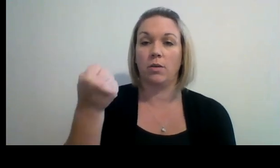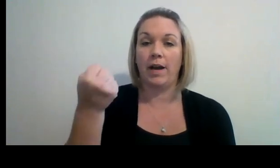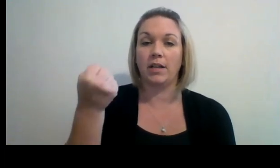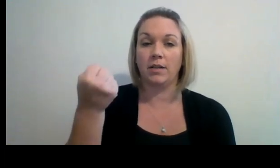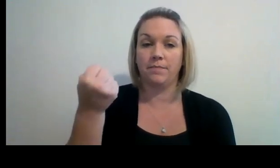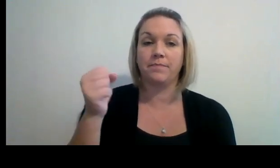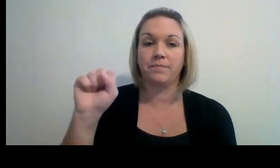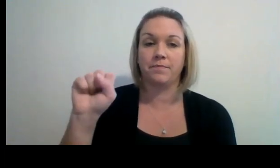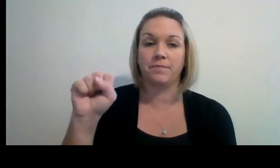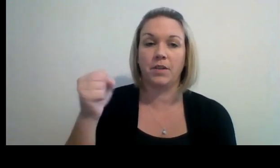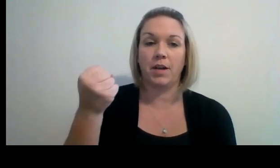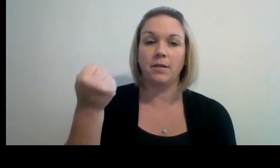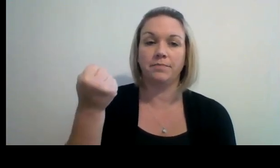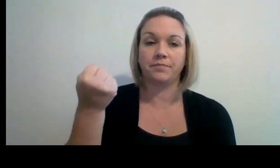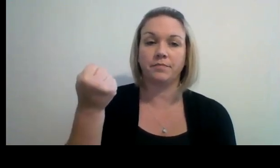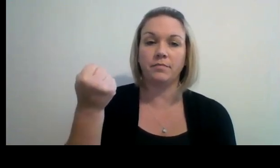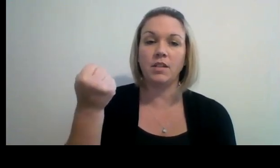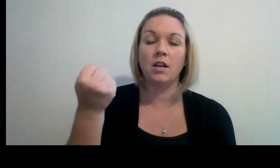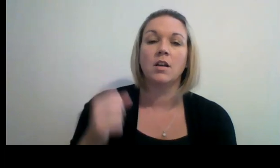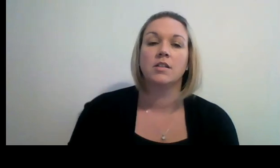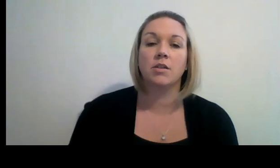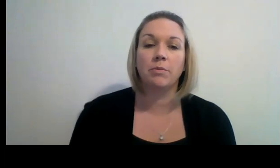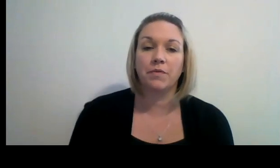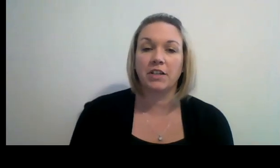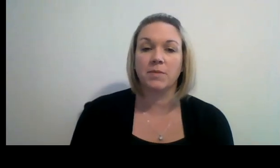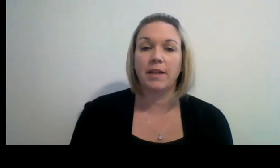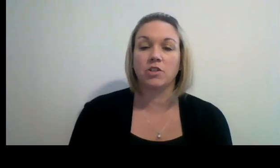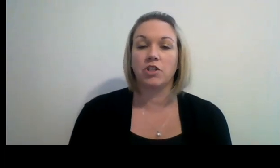our body. Okay? So when we're fingerspelling